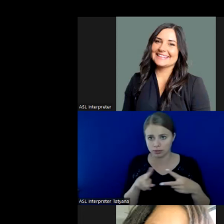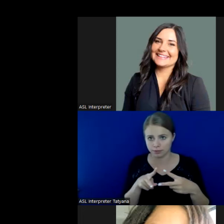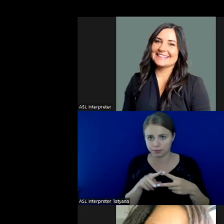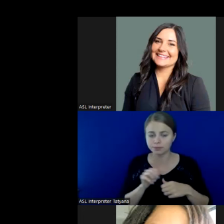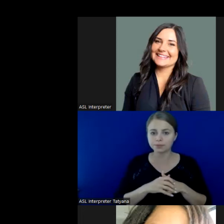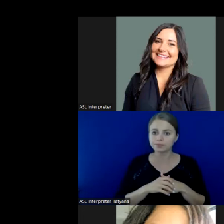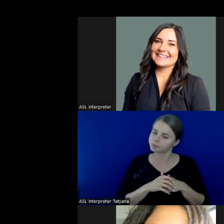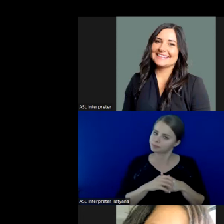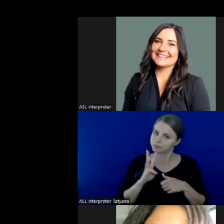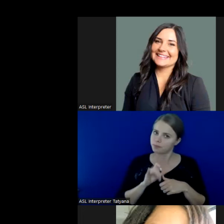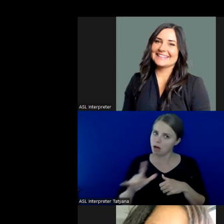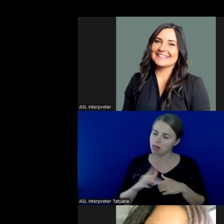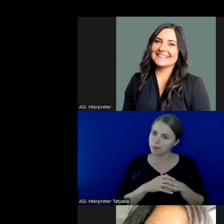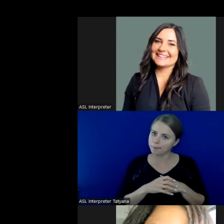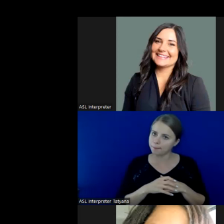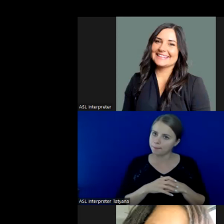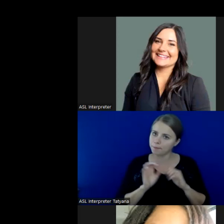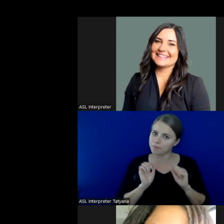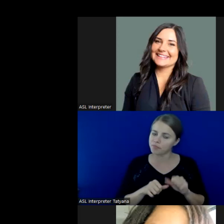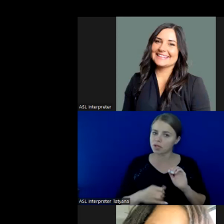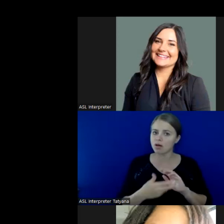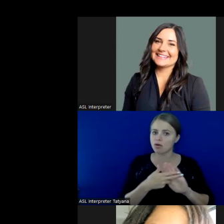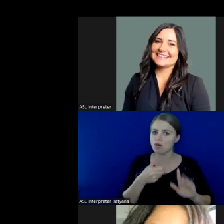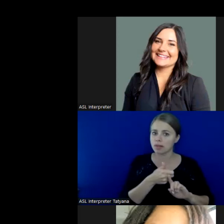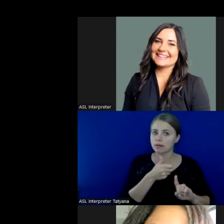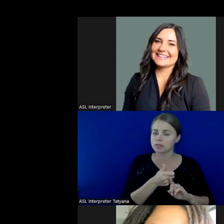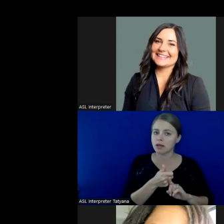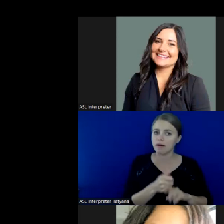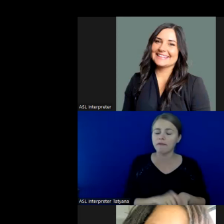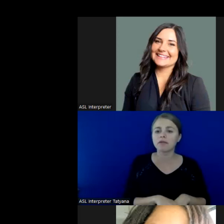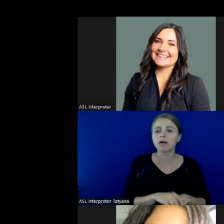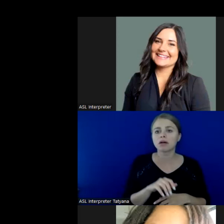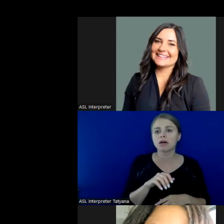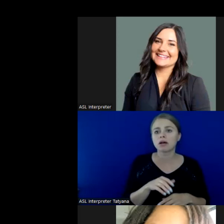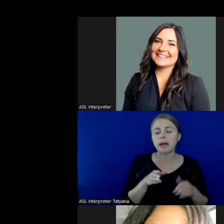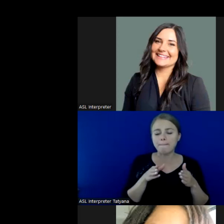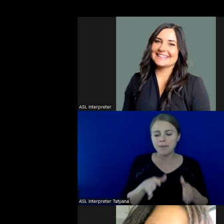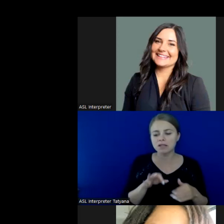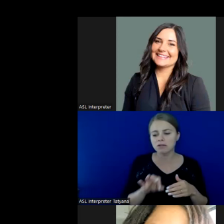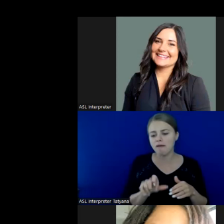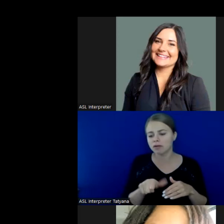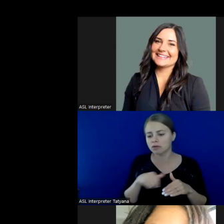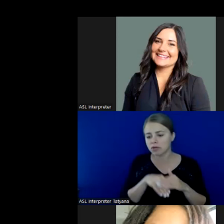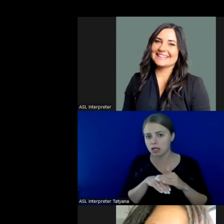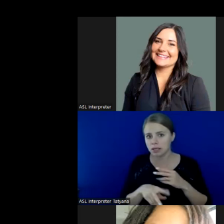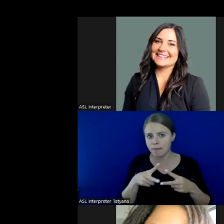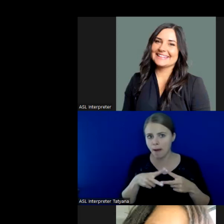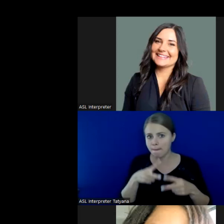Well, it may call itself a means of alternate access, but both of those things are not that.